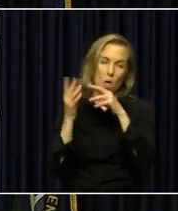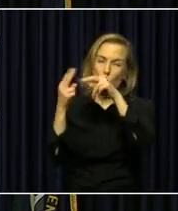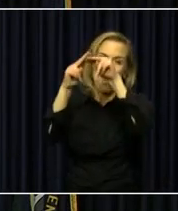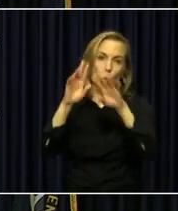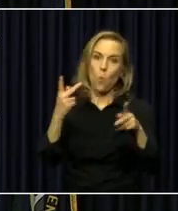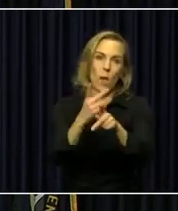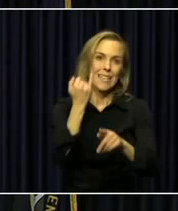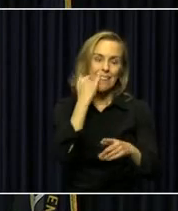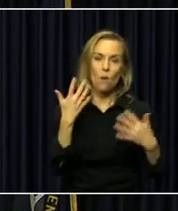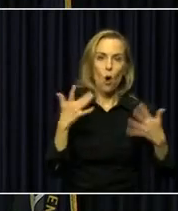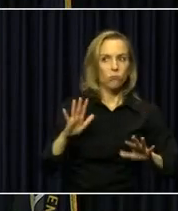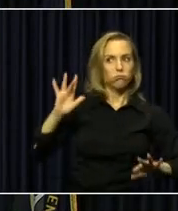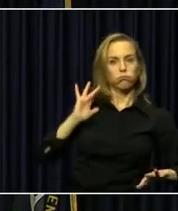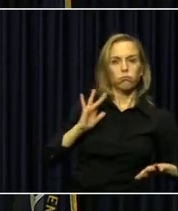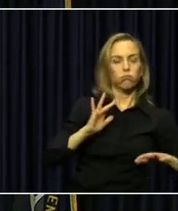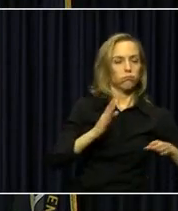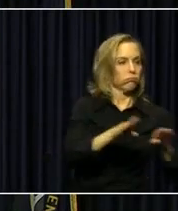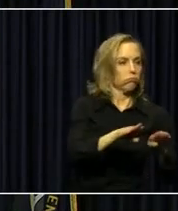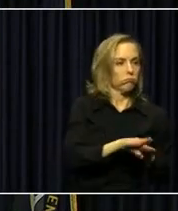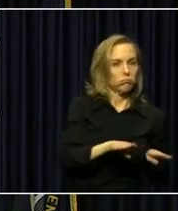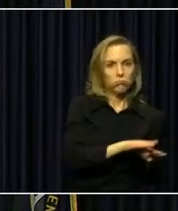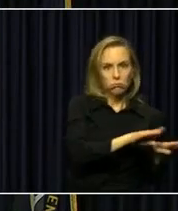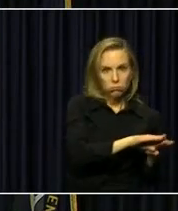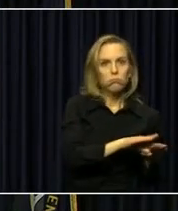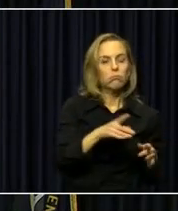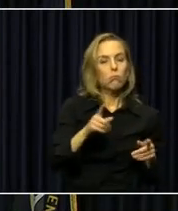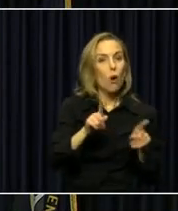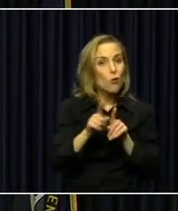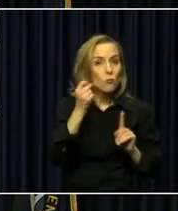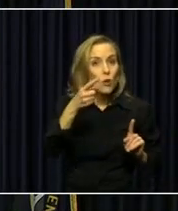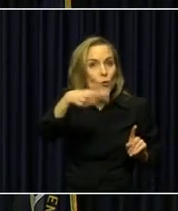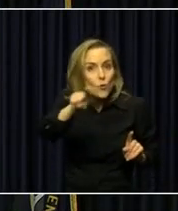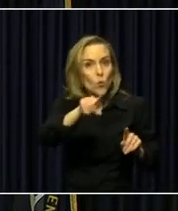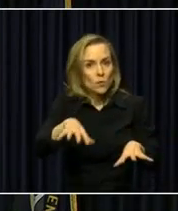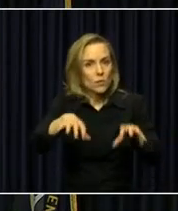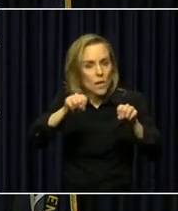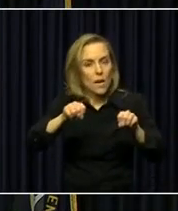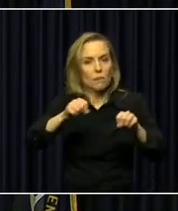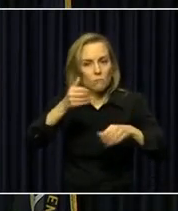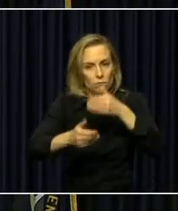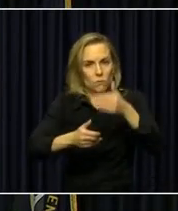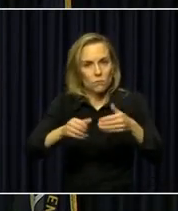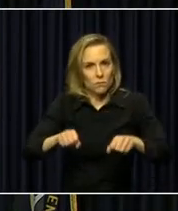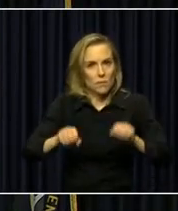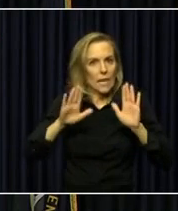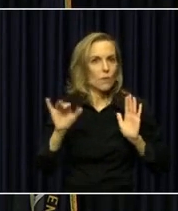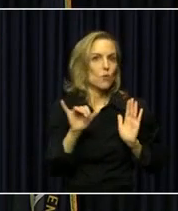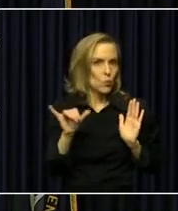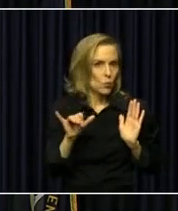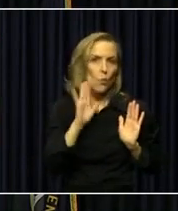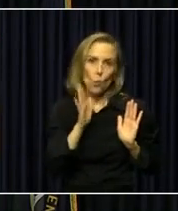, BECAUSE OF THE WAY THAT THEY ARE DESIGNED, BECAUSE OF CHER